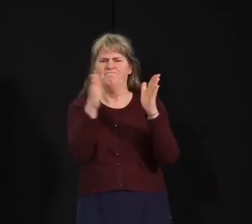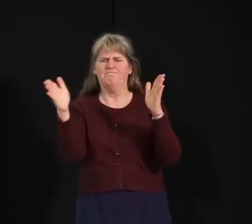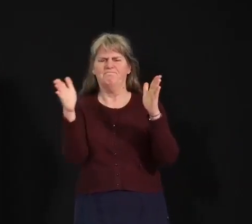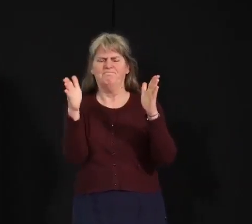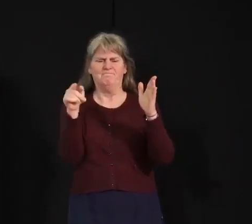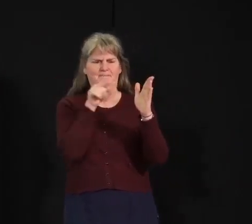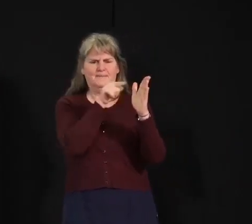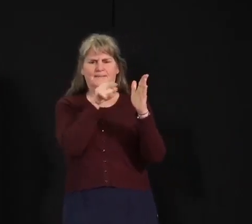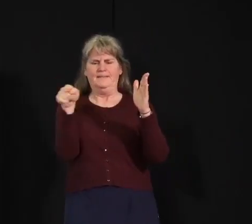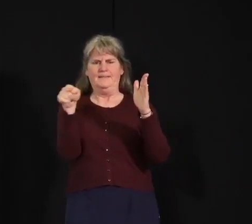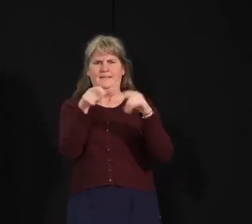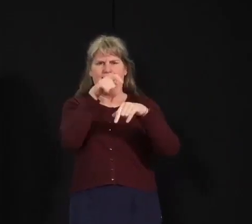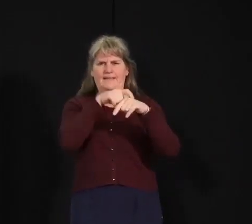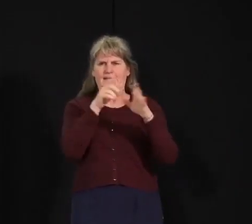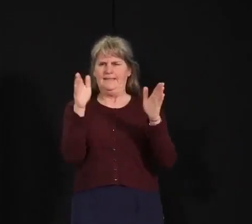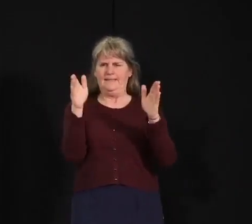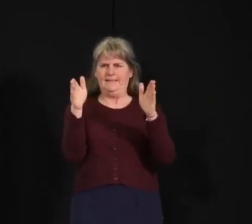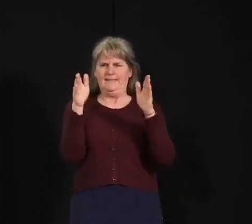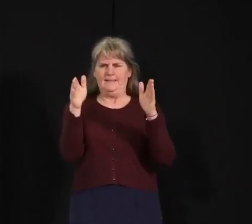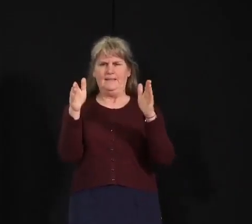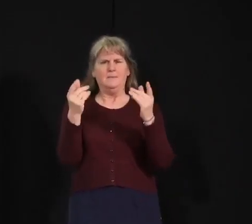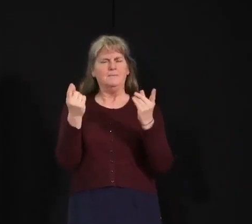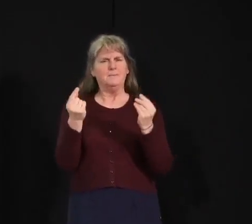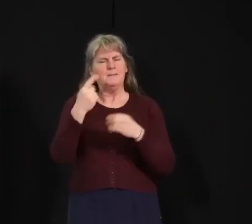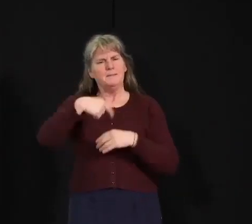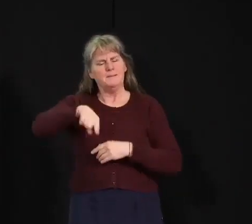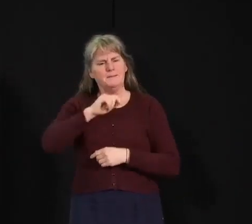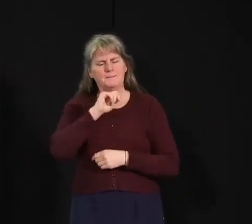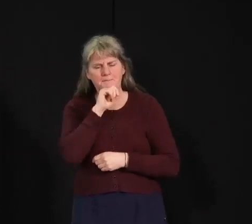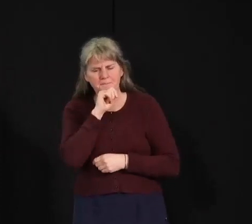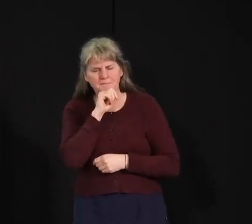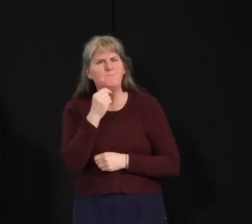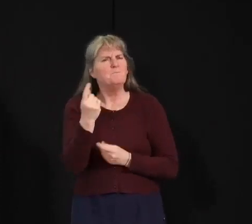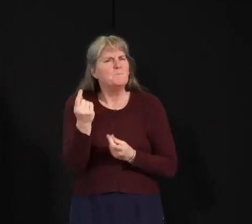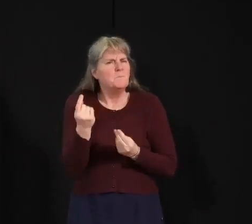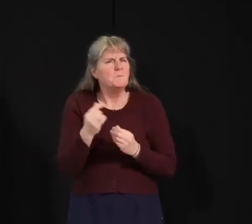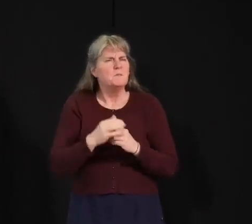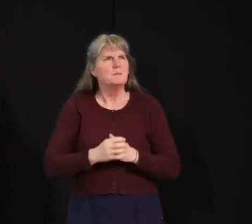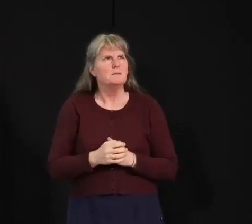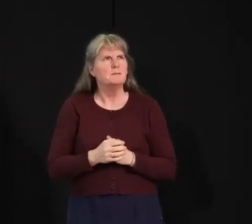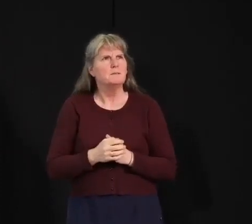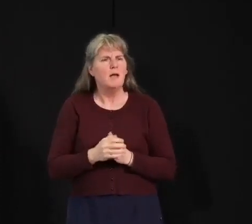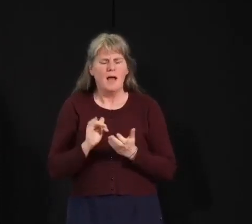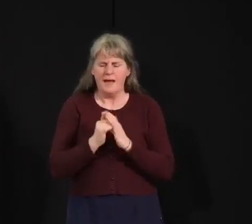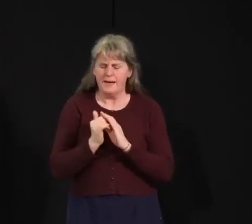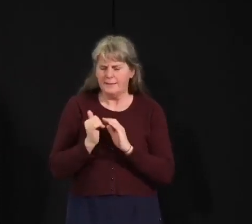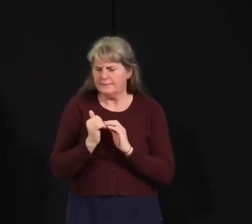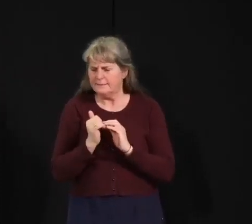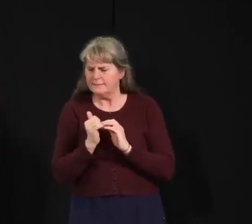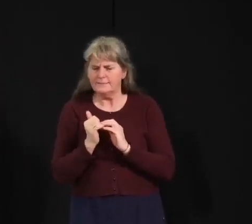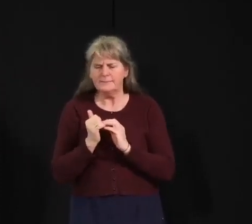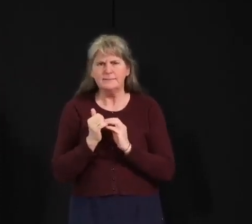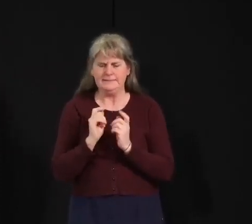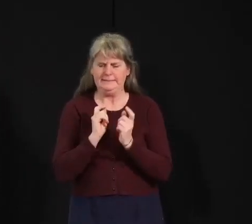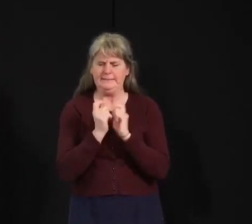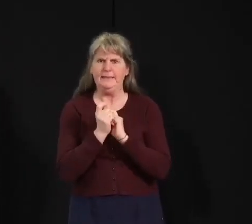That means a long time between now and then, and our current working timeline is eight year to 18 months.